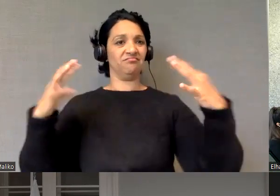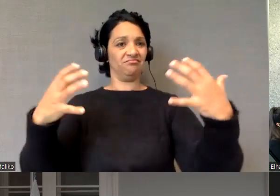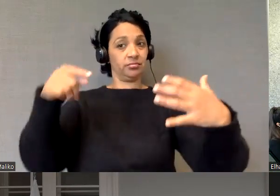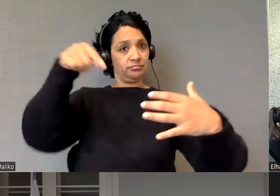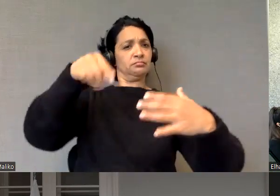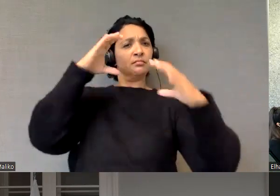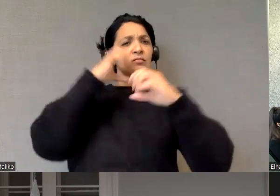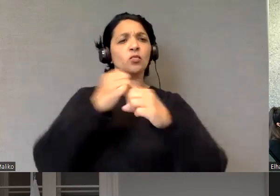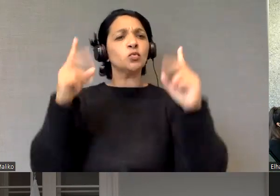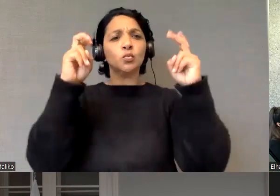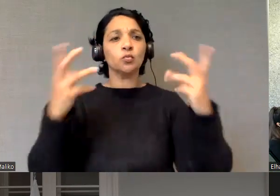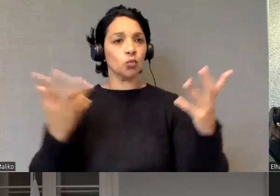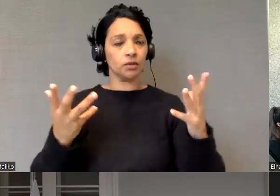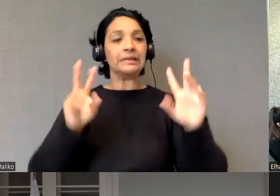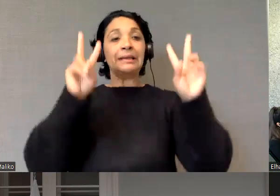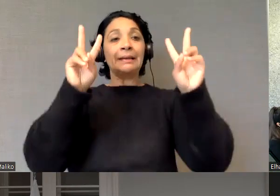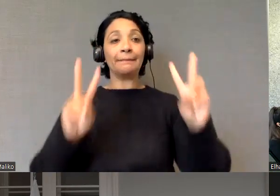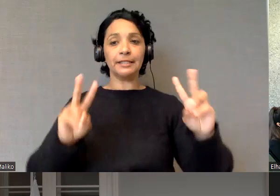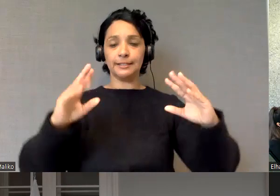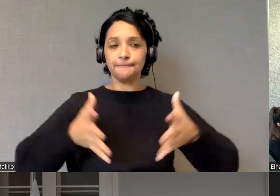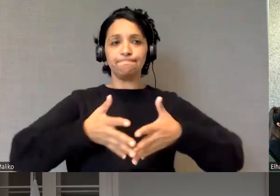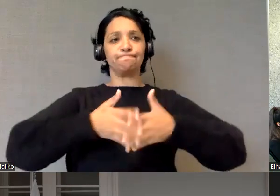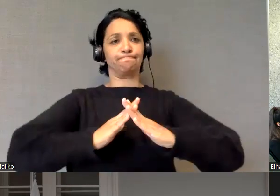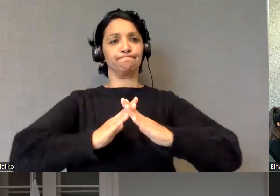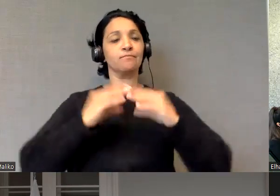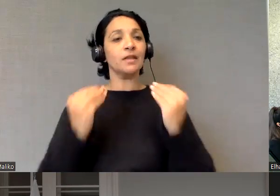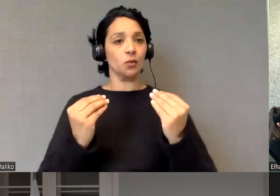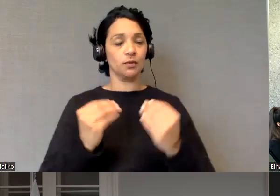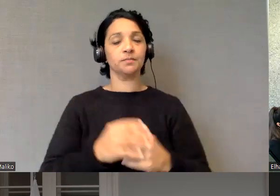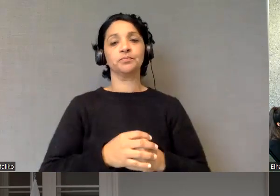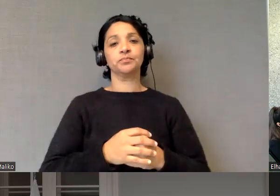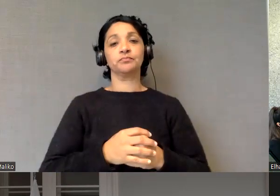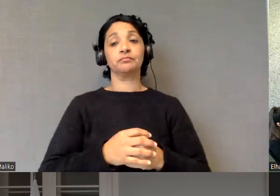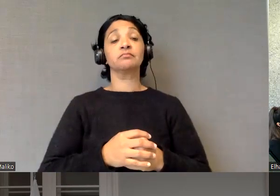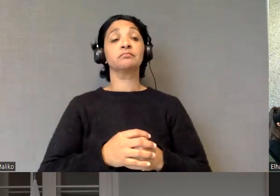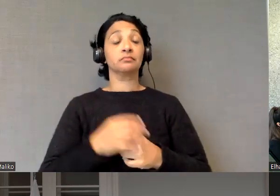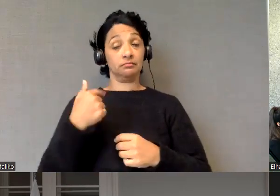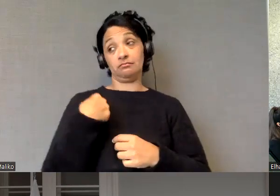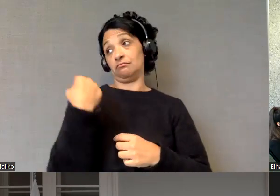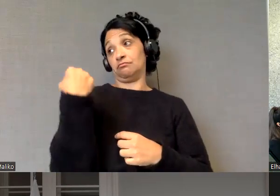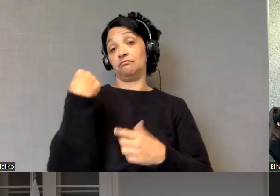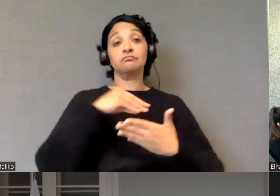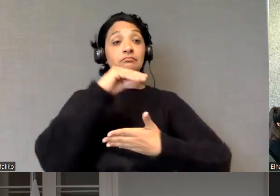However, for this event today, I'll be talking about the report that was, that examines specifically